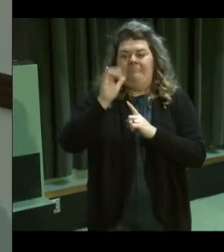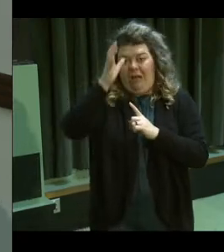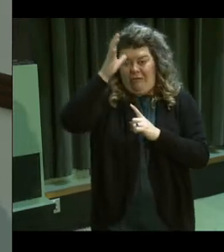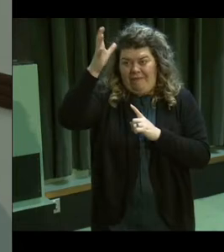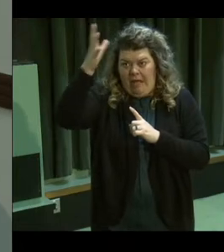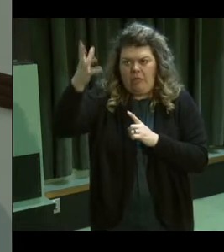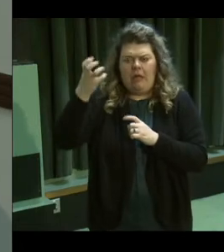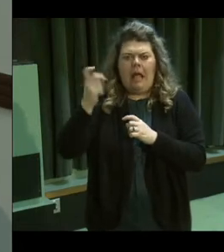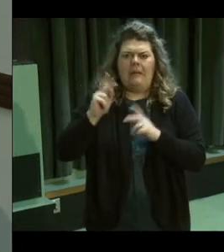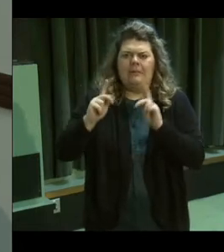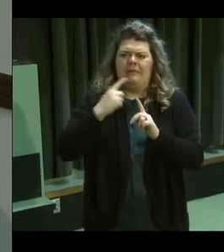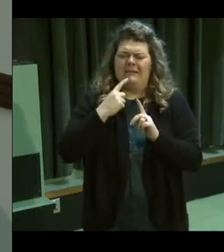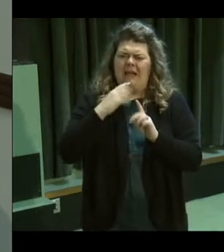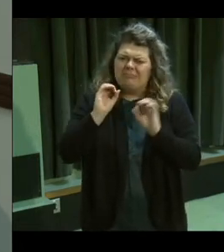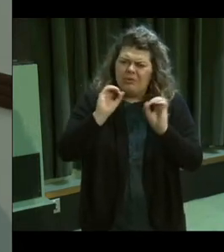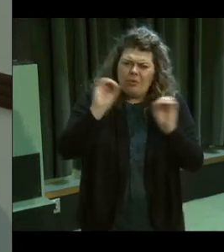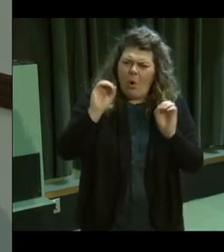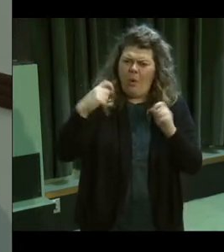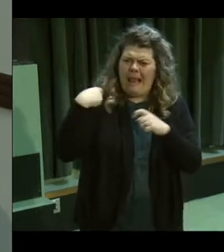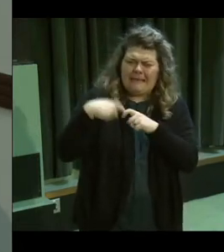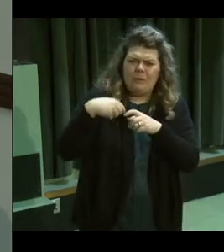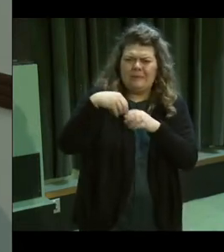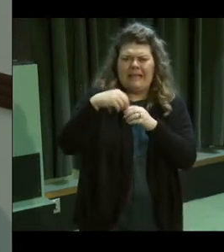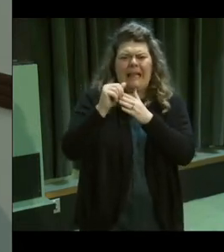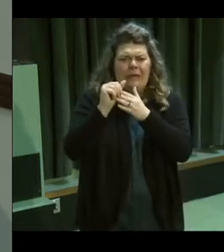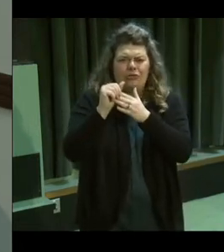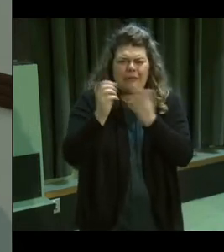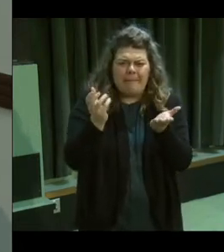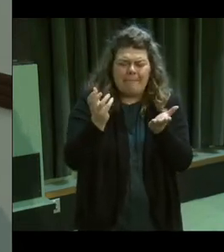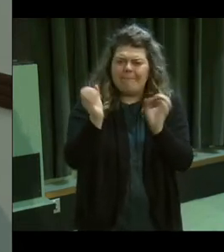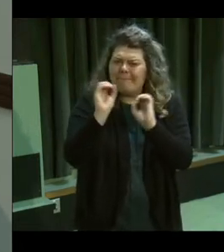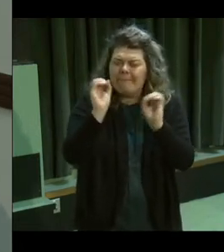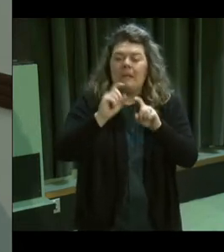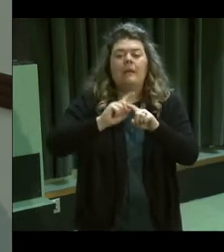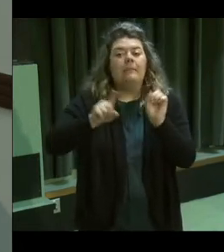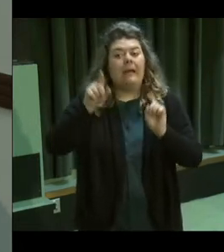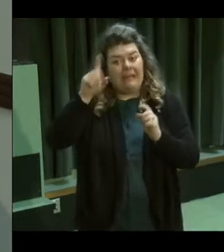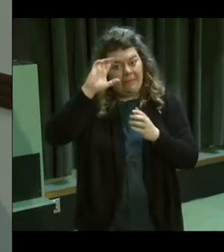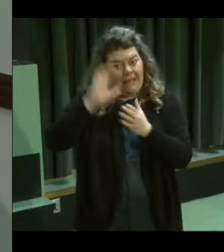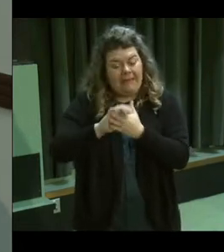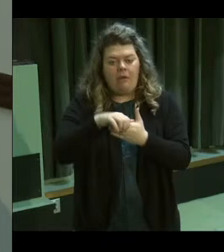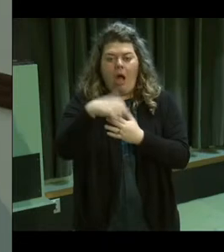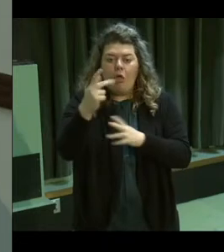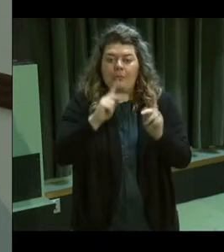non-latinos in leadership